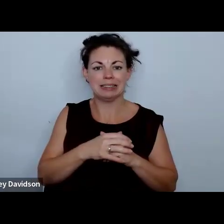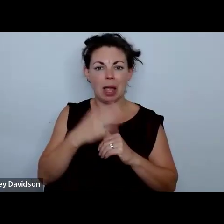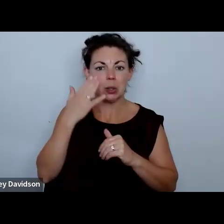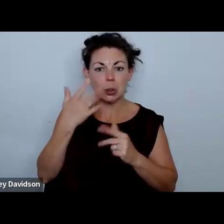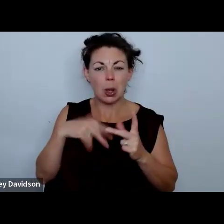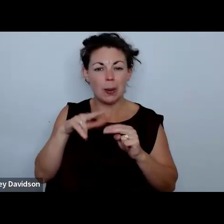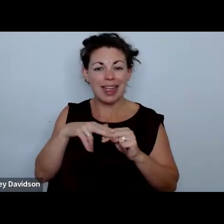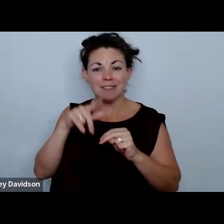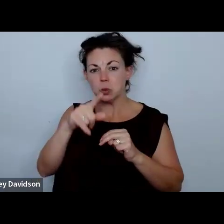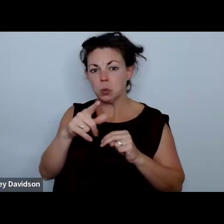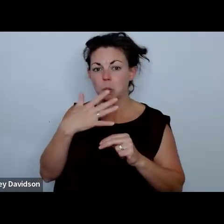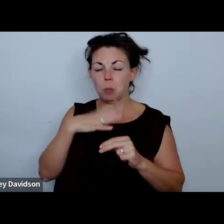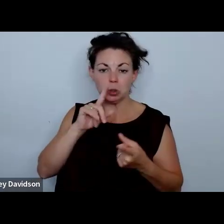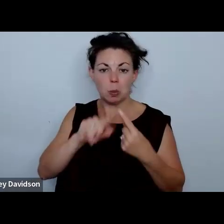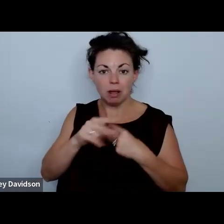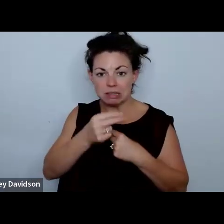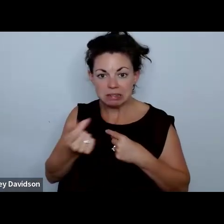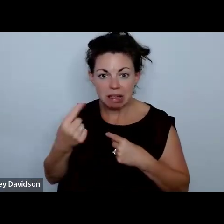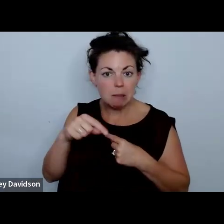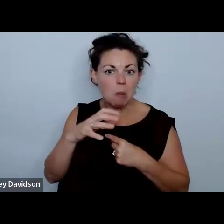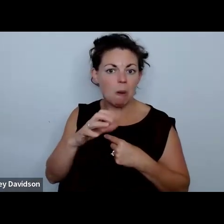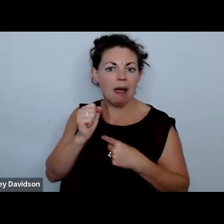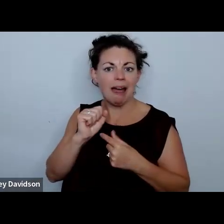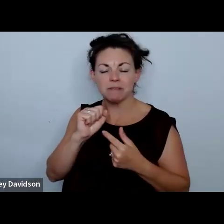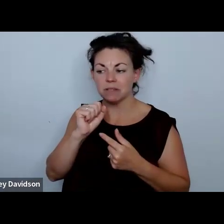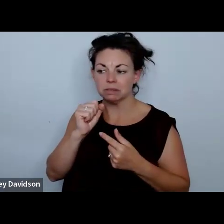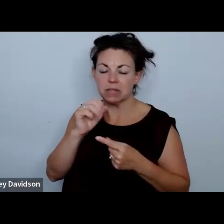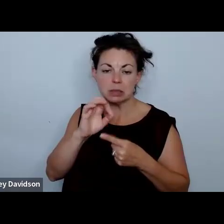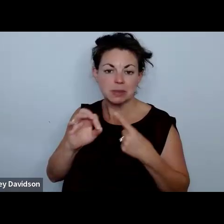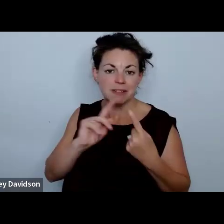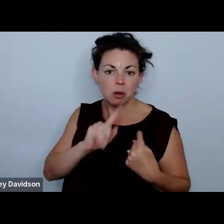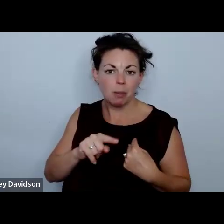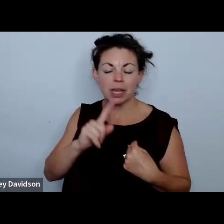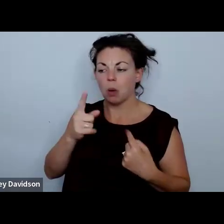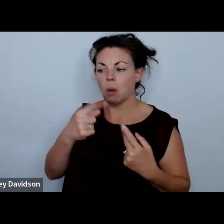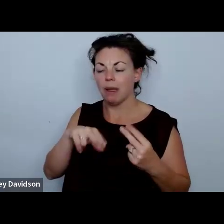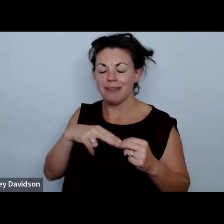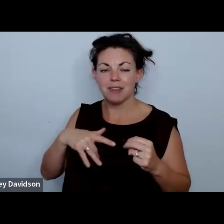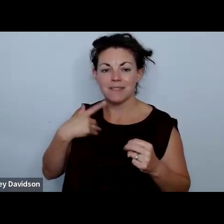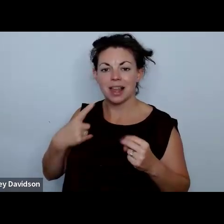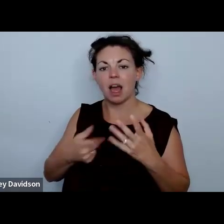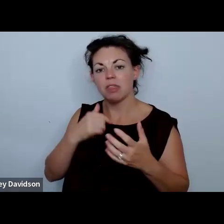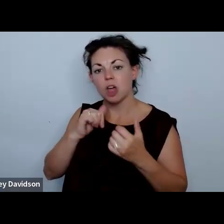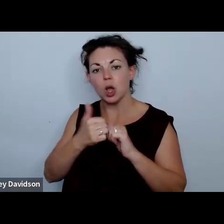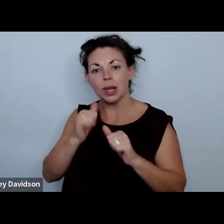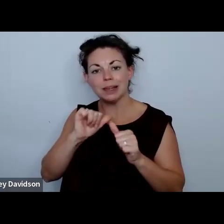Robert: Yeah. You said there's loads questions. Amelia: There's a lot. Robert: So I'm trying think what's the best way. I guess